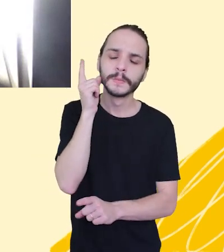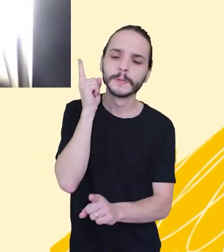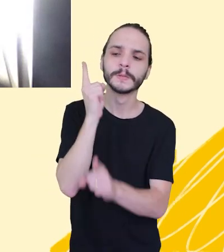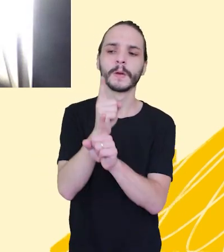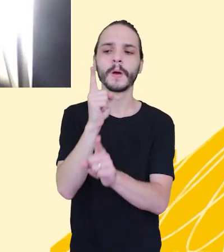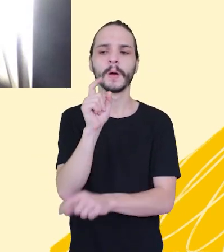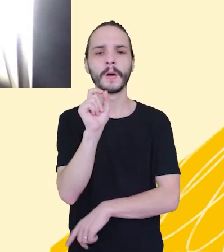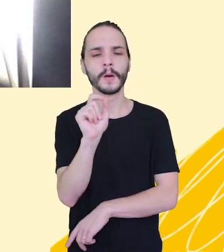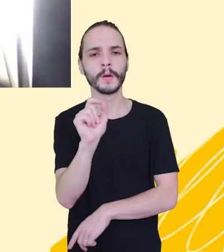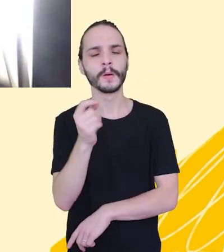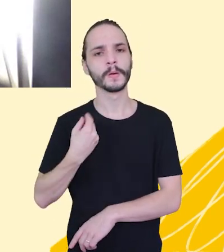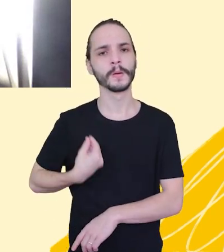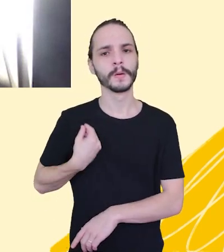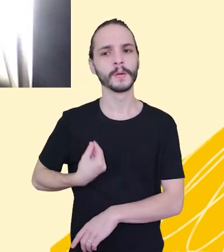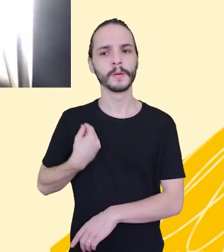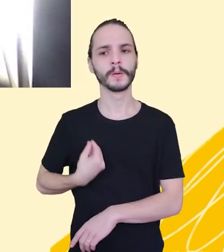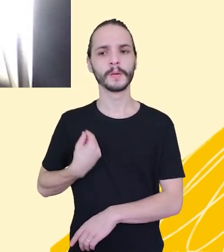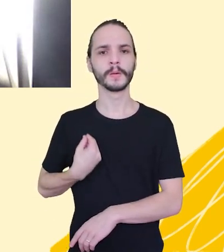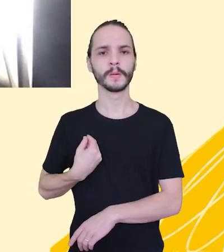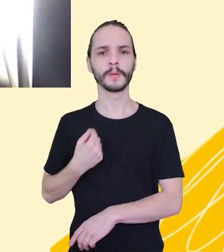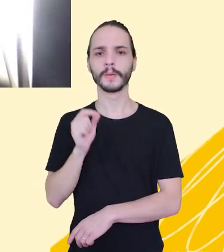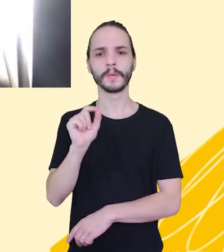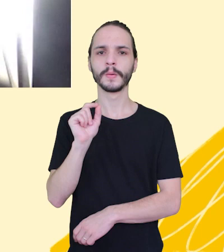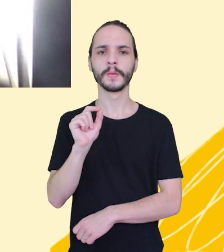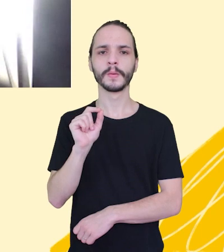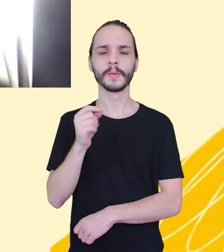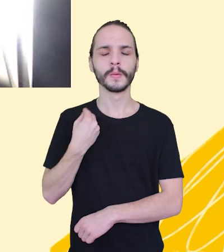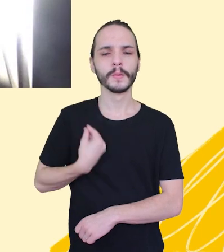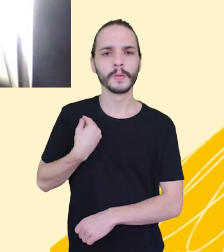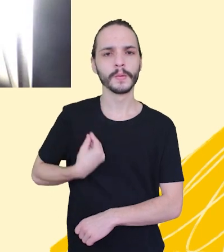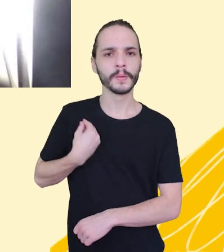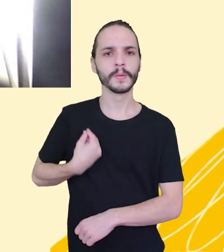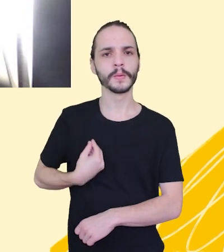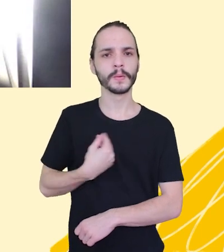what is in their mind, what do they wish.